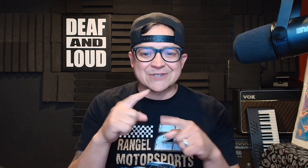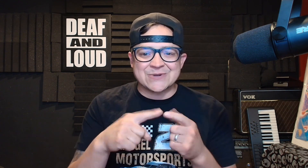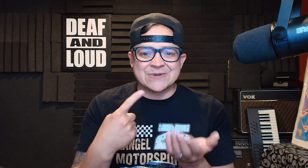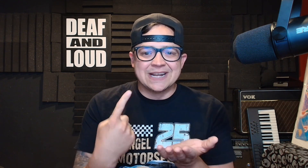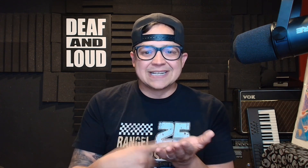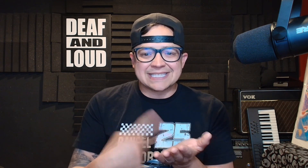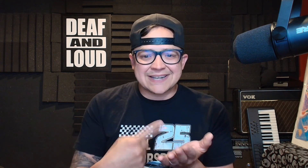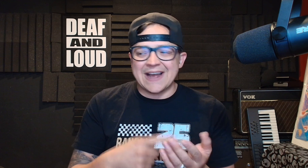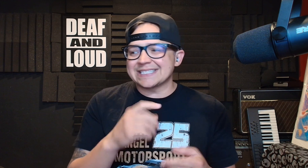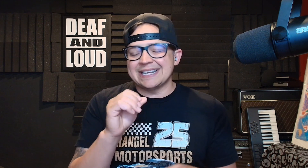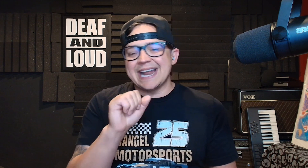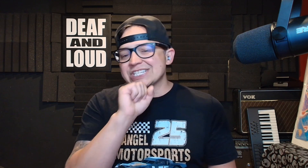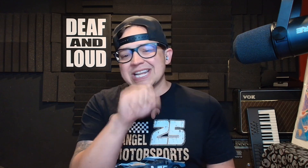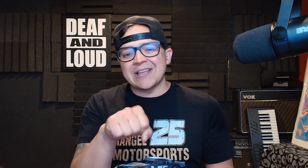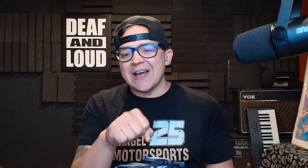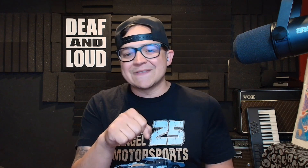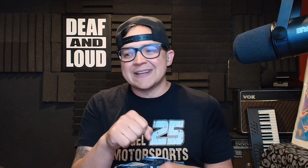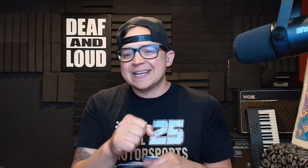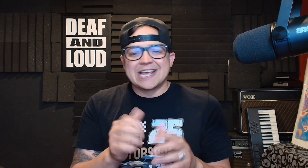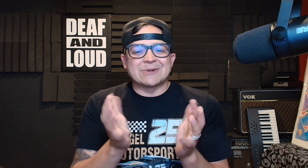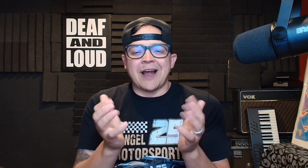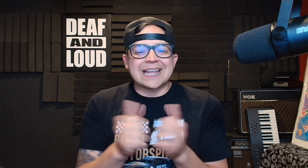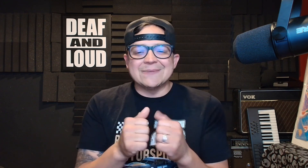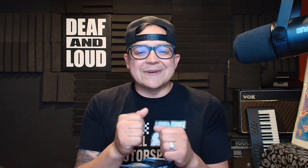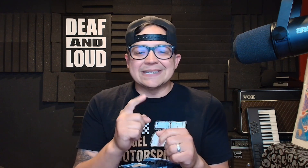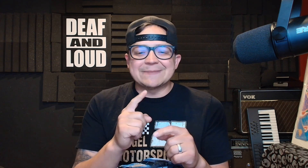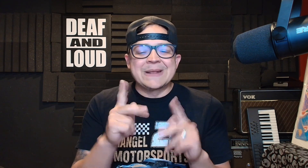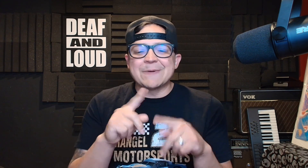to discuss, and I just love talking with people